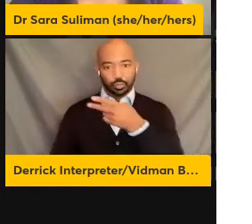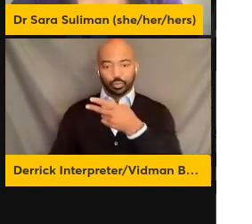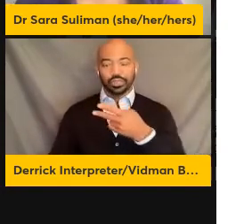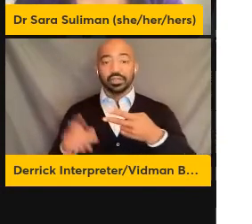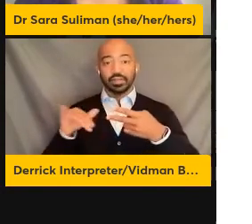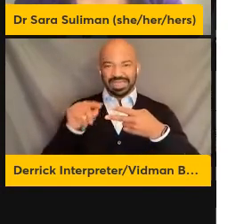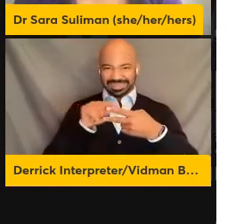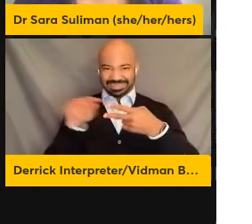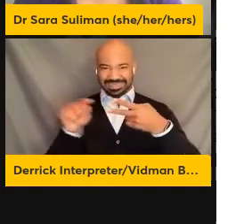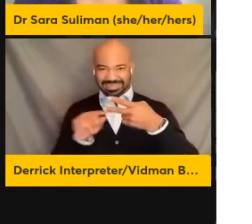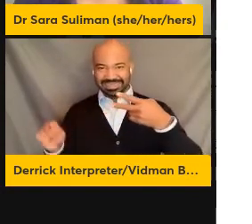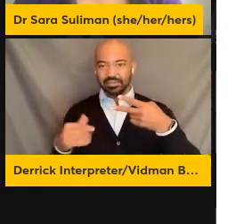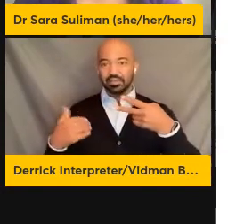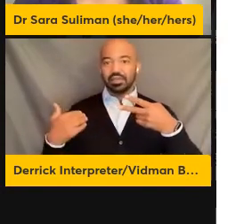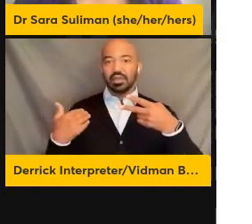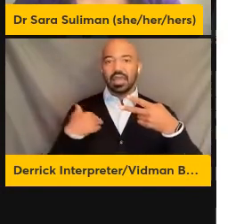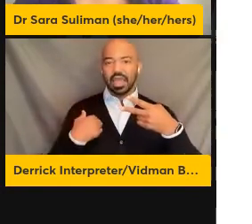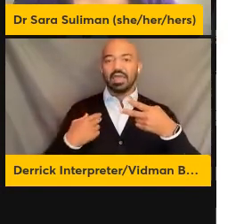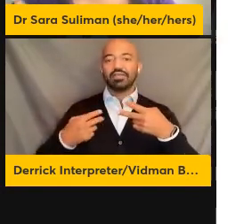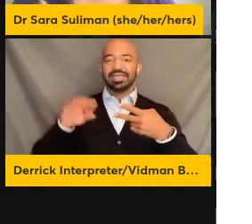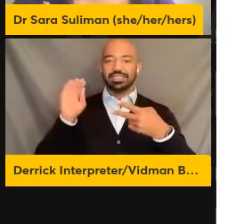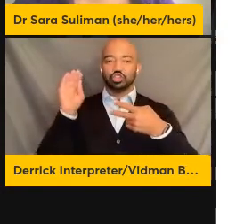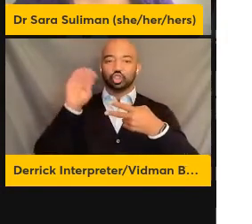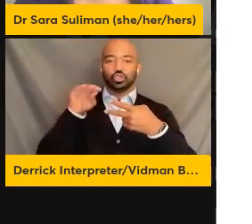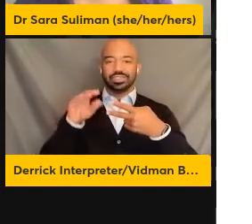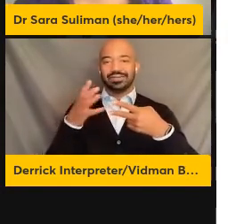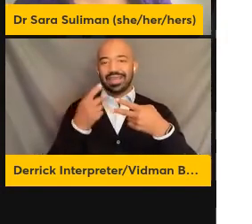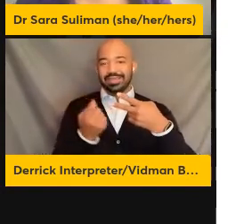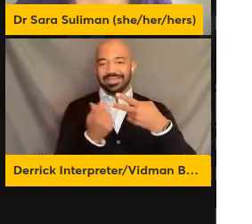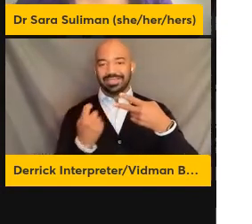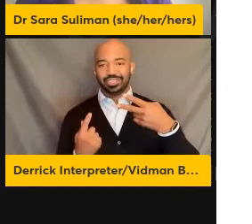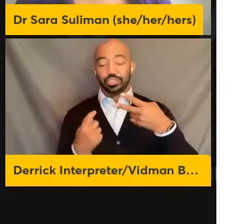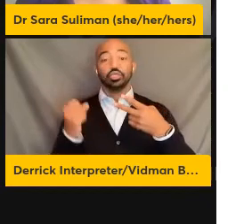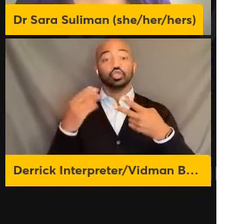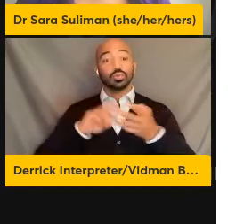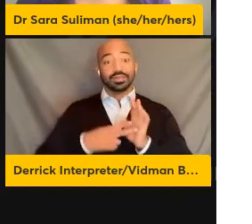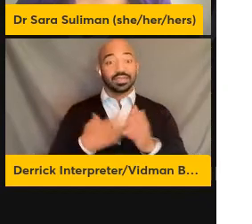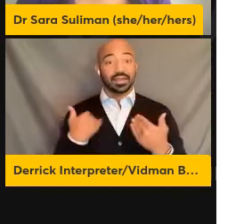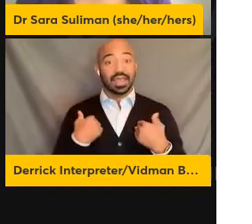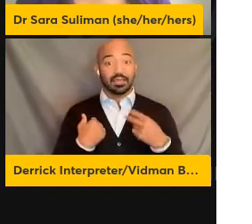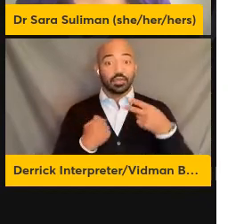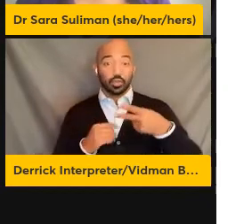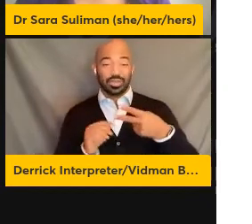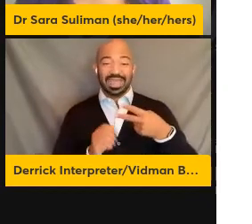high number of insertion deletions. So the idea here is to introduce a high number of insertion deletions that would break